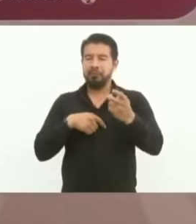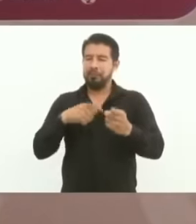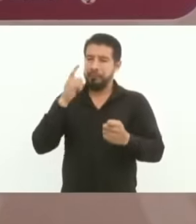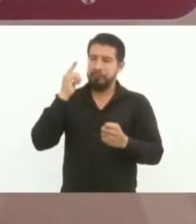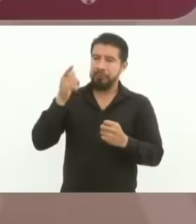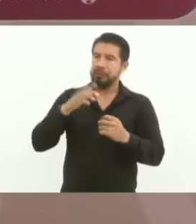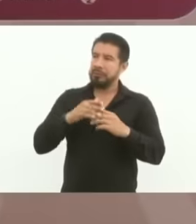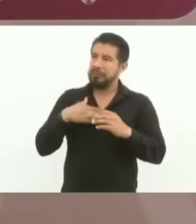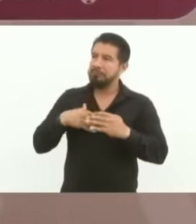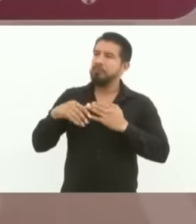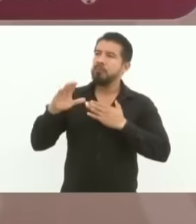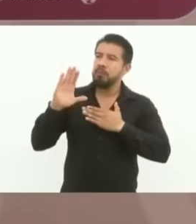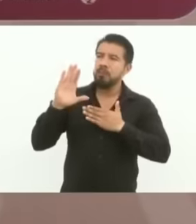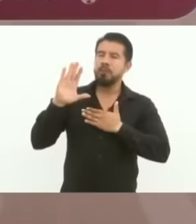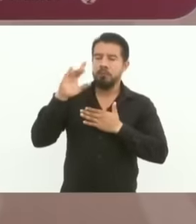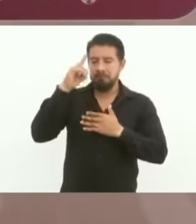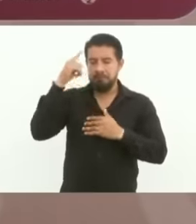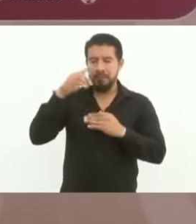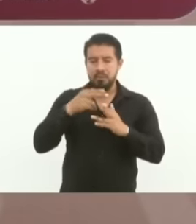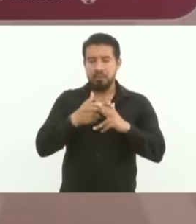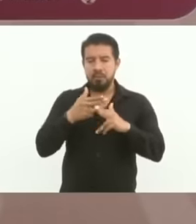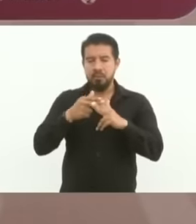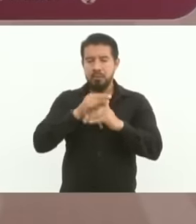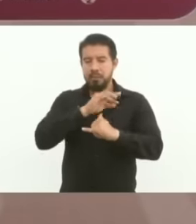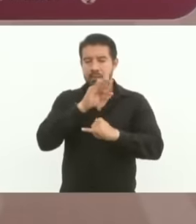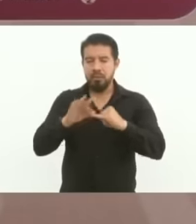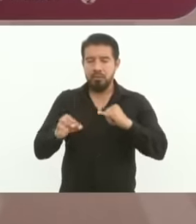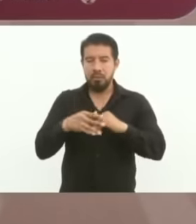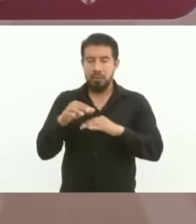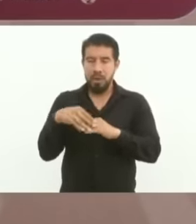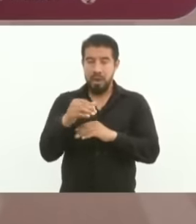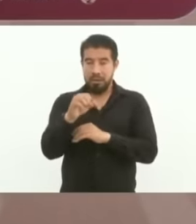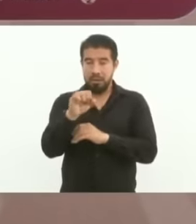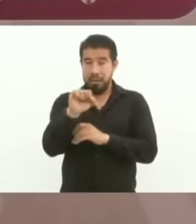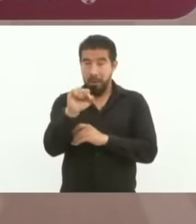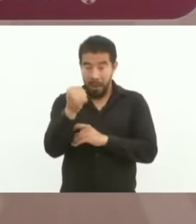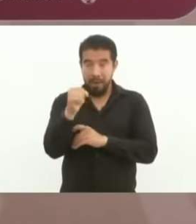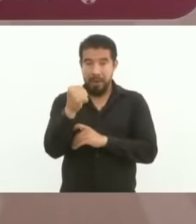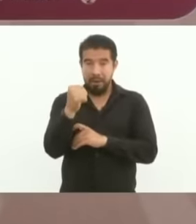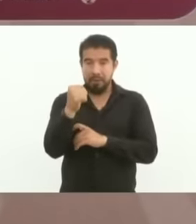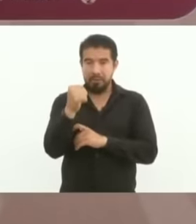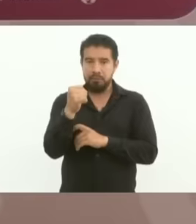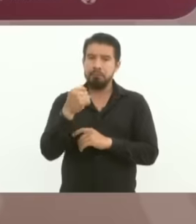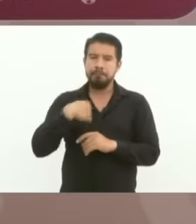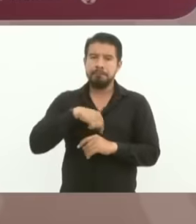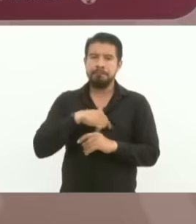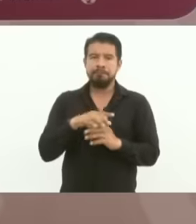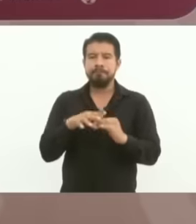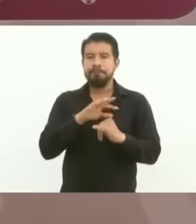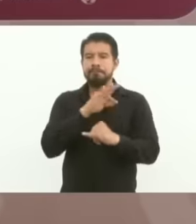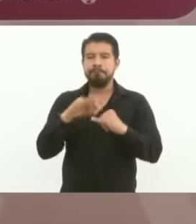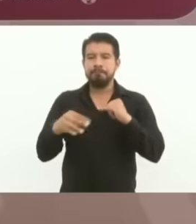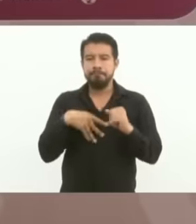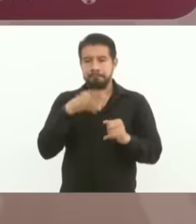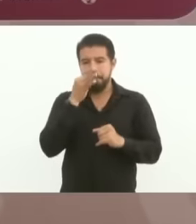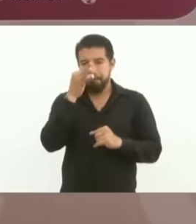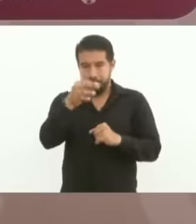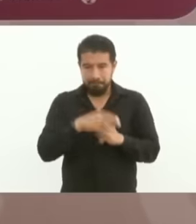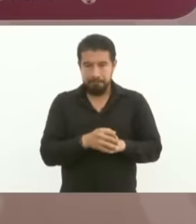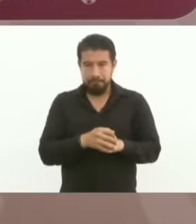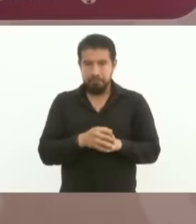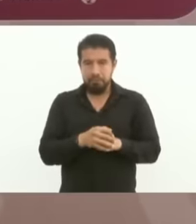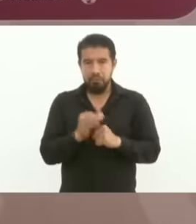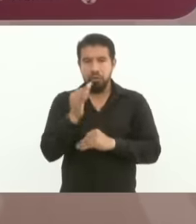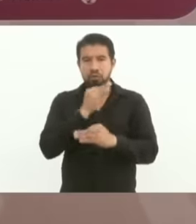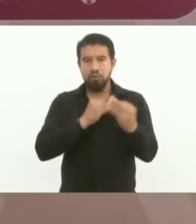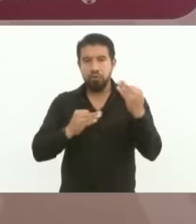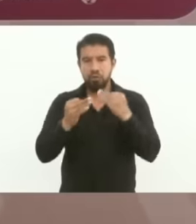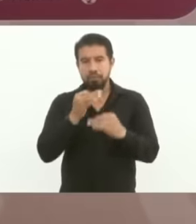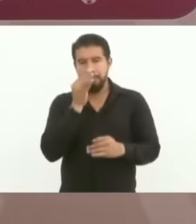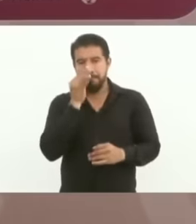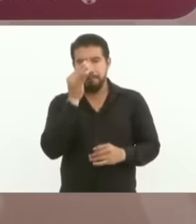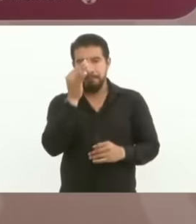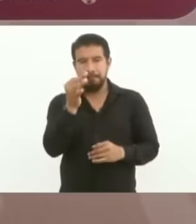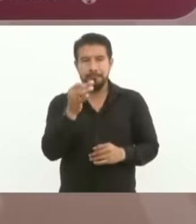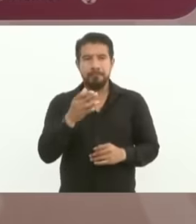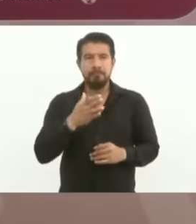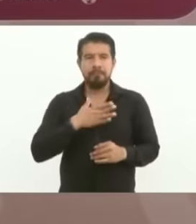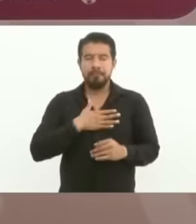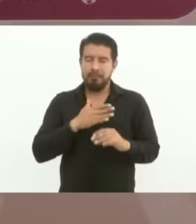finish at the end of September, tell everyone that I am going to retire, as my colleague suggested,